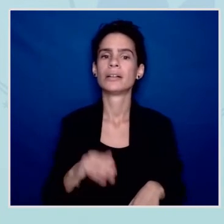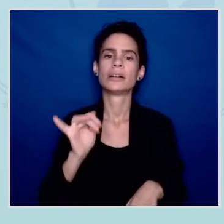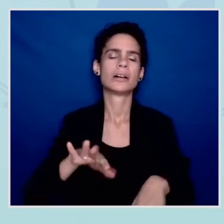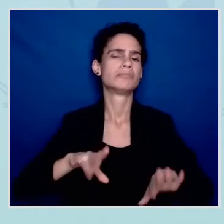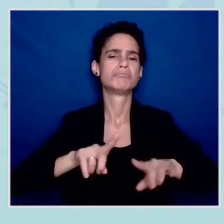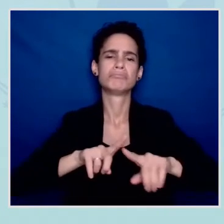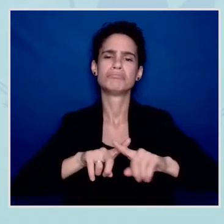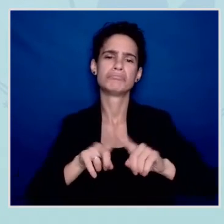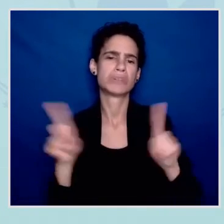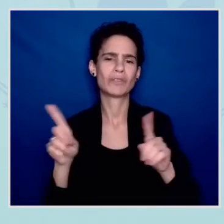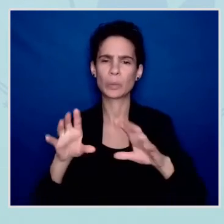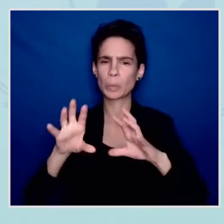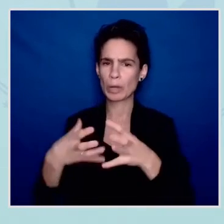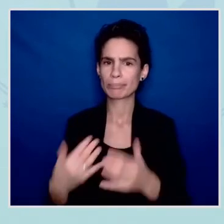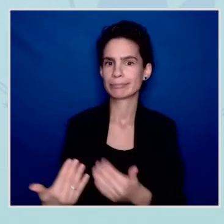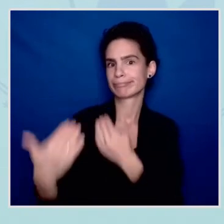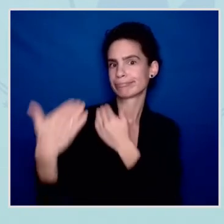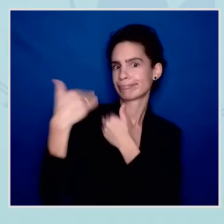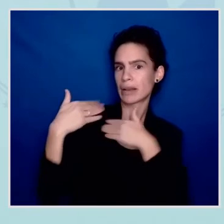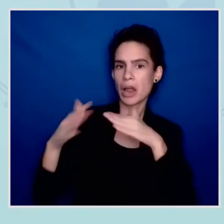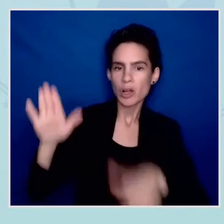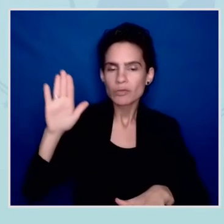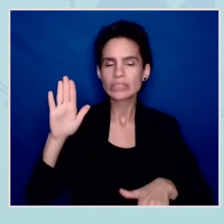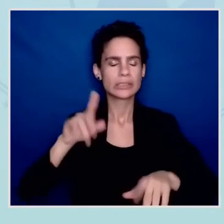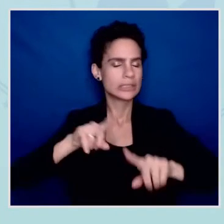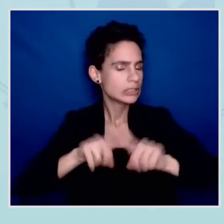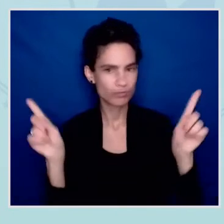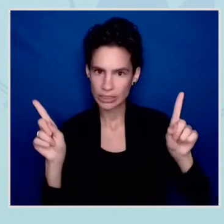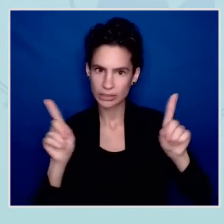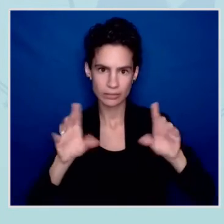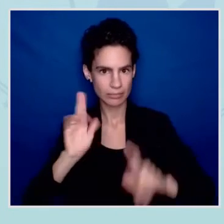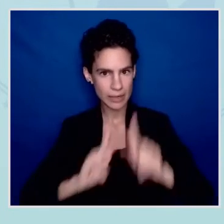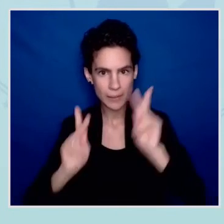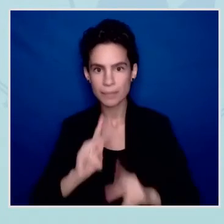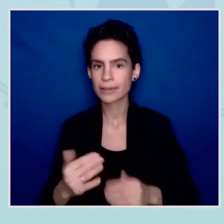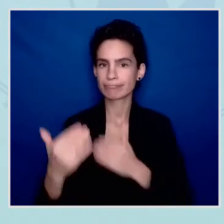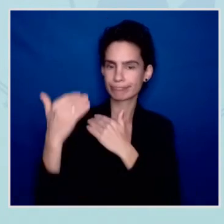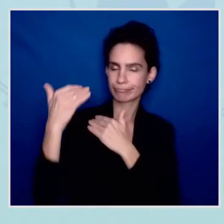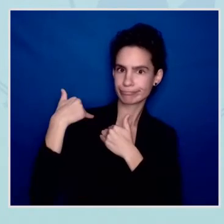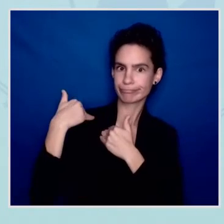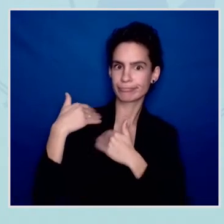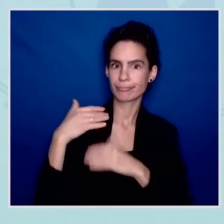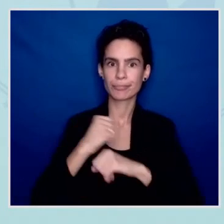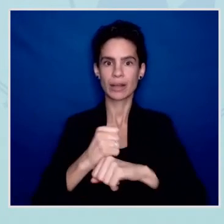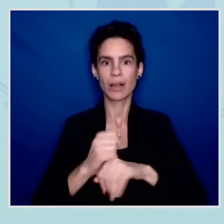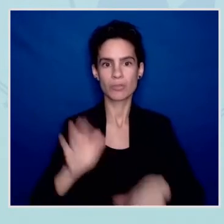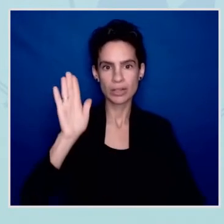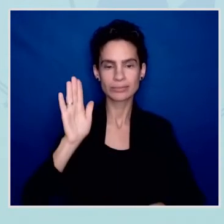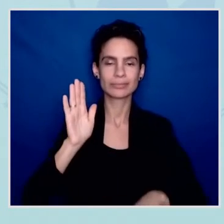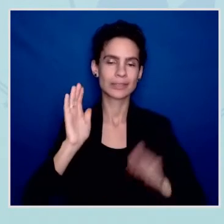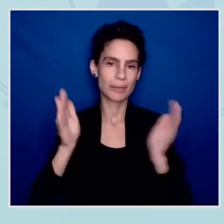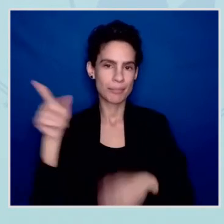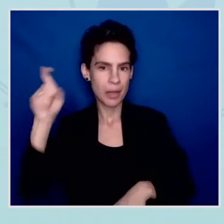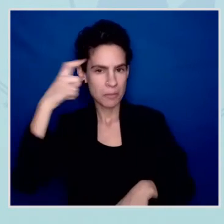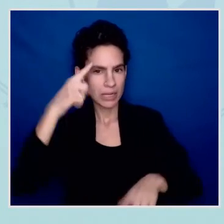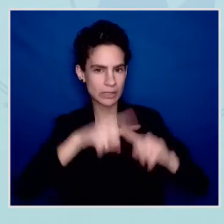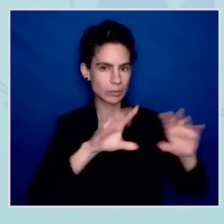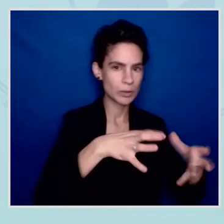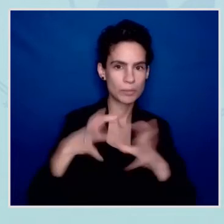DEPTH. PEOPLE HAVE TO BE HELD ACCOUNTABLE. LASTLY, DO YOU THINK NEED TO CHANGE ANY OF THE PLANNING FOR YOUR INAUGURATION AS A RESULT OF THIS?